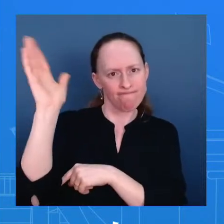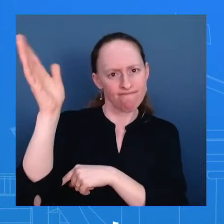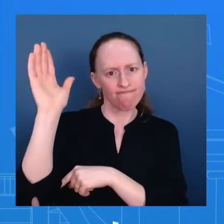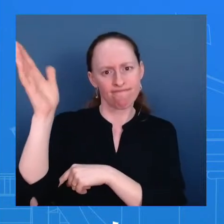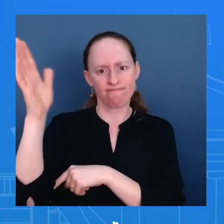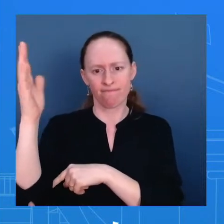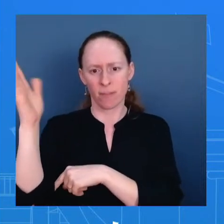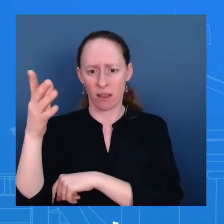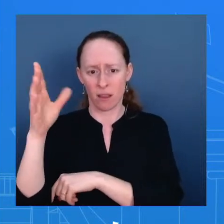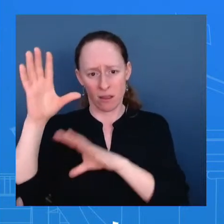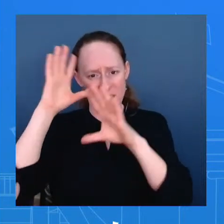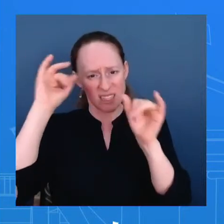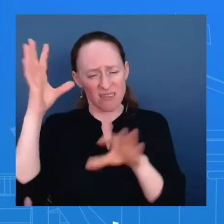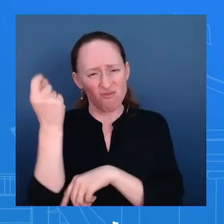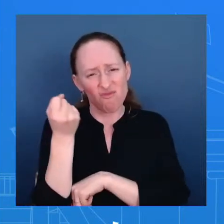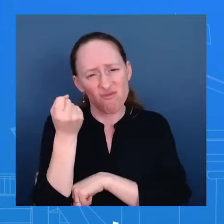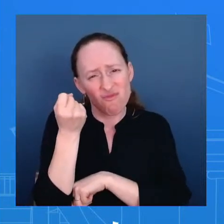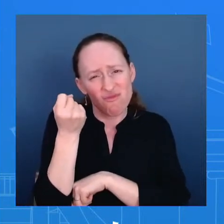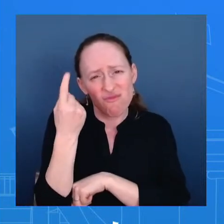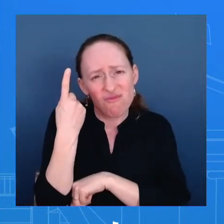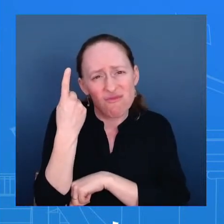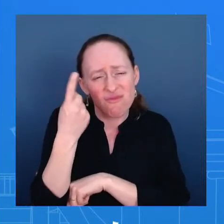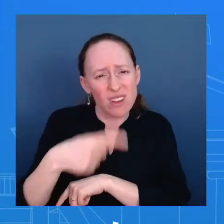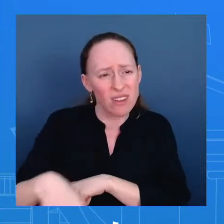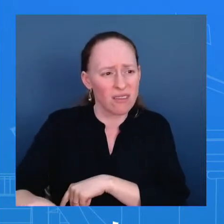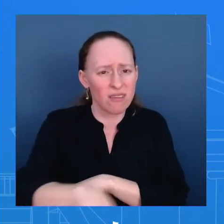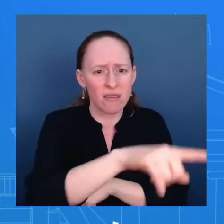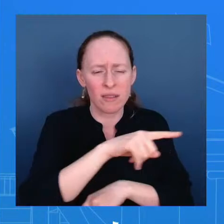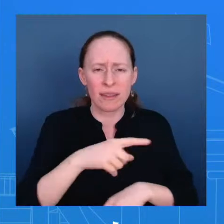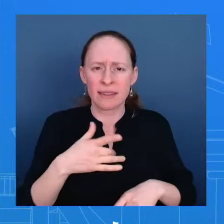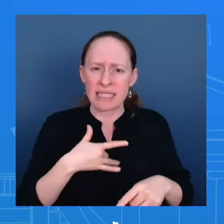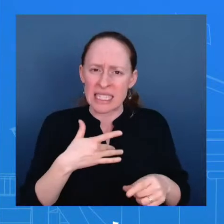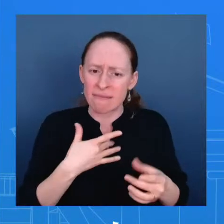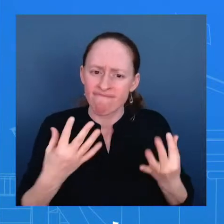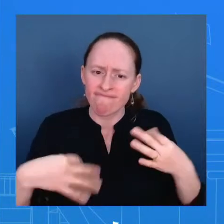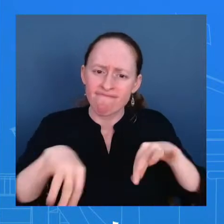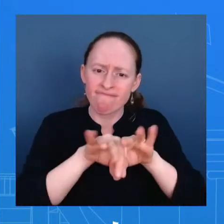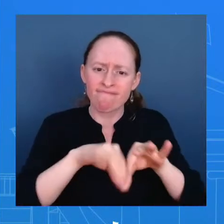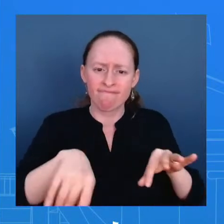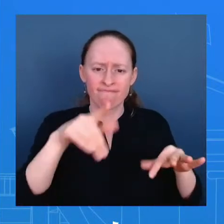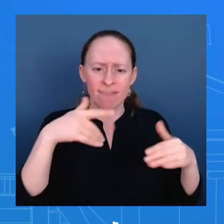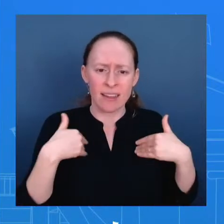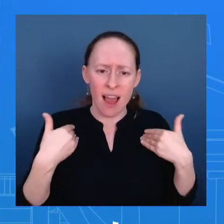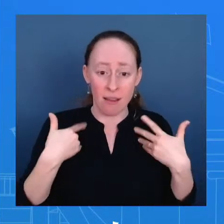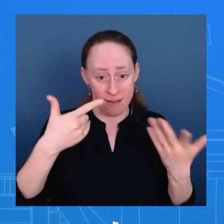And -- and I say "young men." Many of you know that Morehouse is a unique institution. Some of you who are familiar with -- with the legacy of the great school